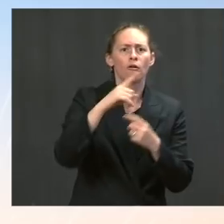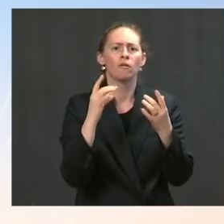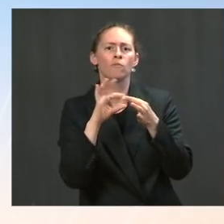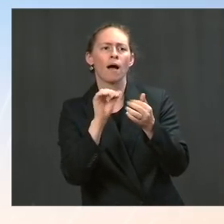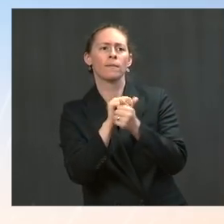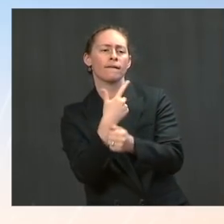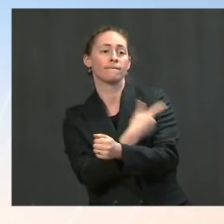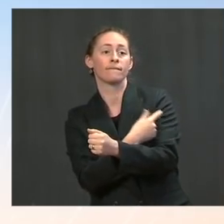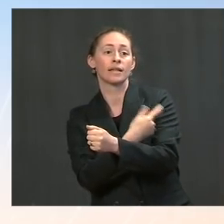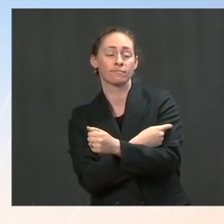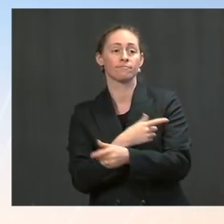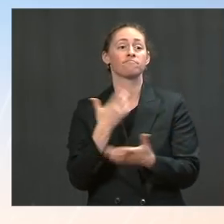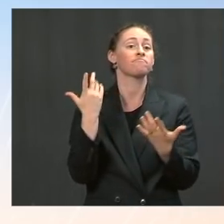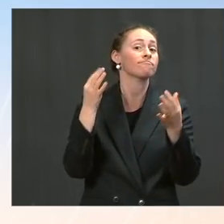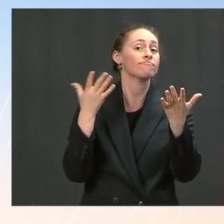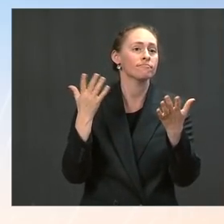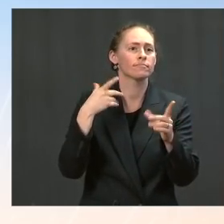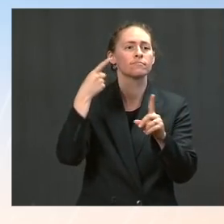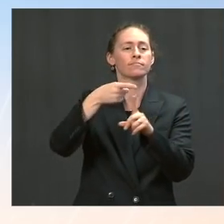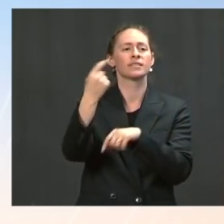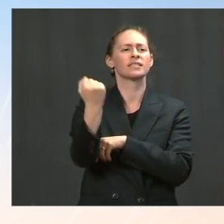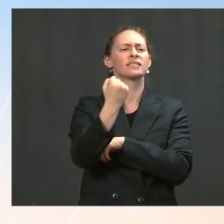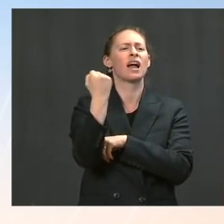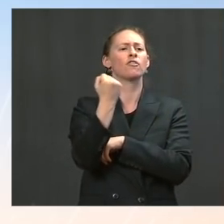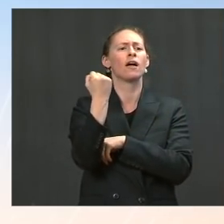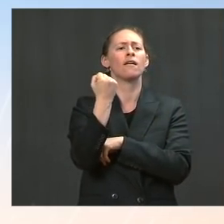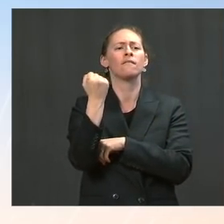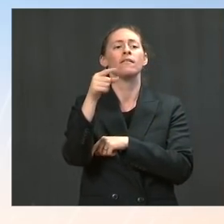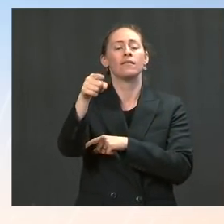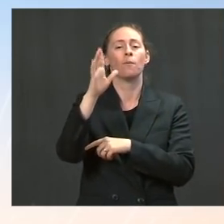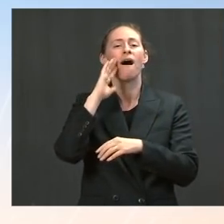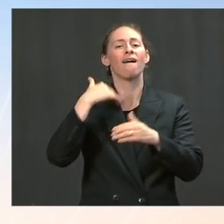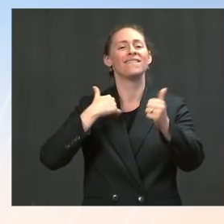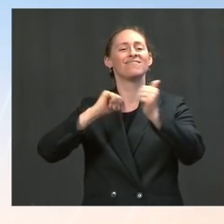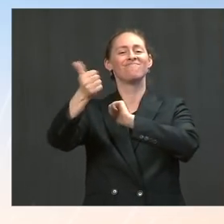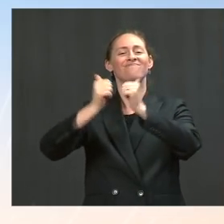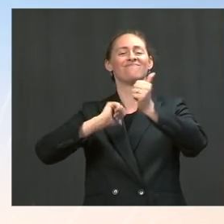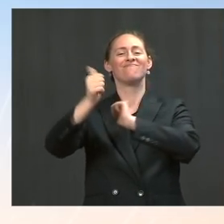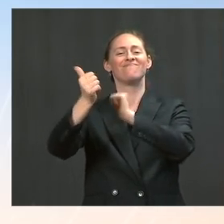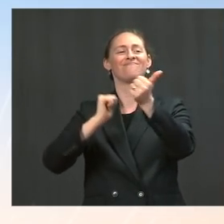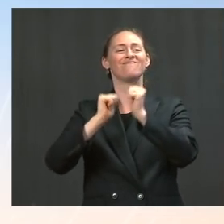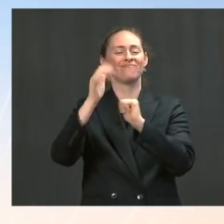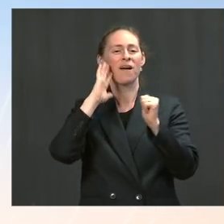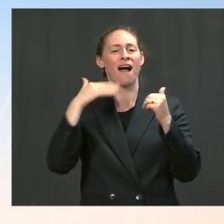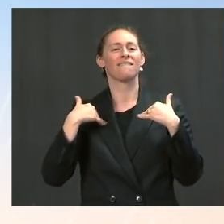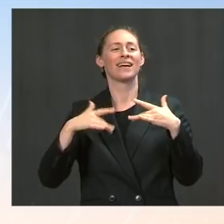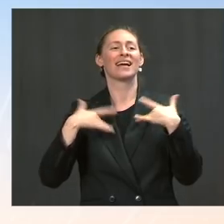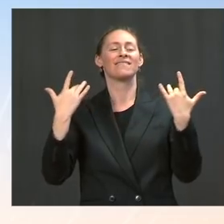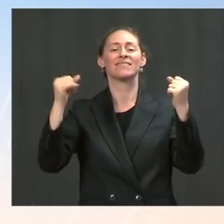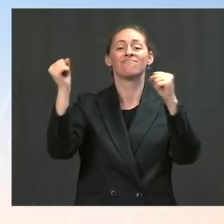NASCAR will host the Get Vaccinated 200. They'll have vaccines on site and will be encouraging vaccinations.